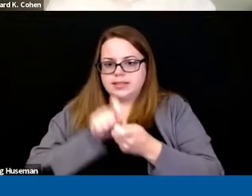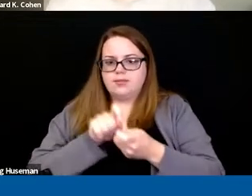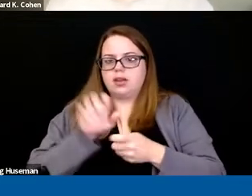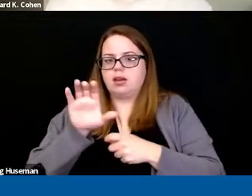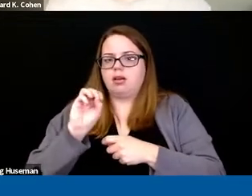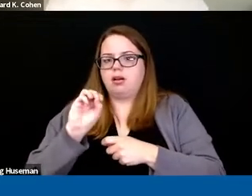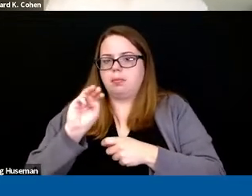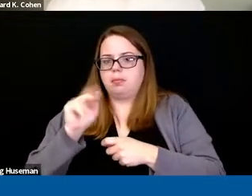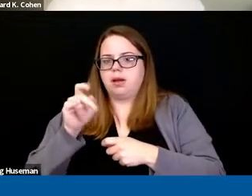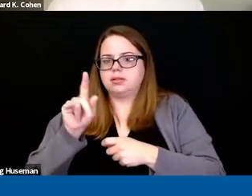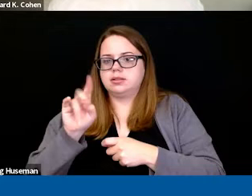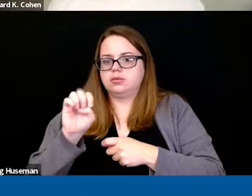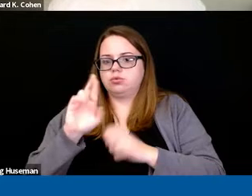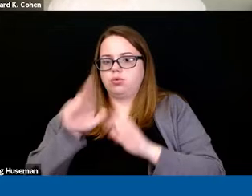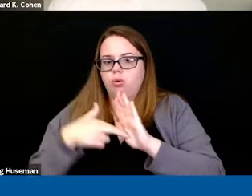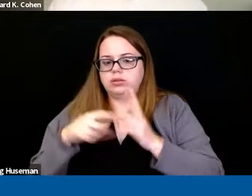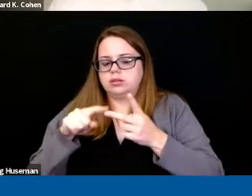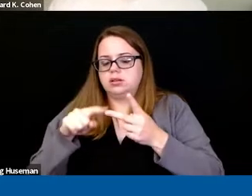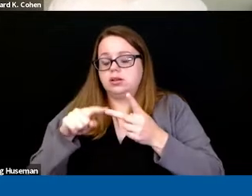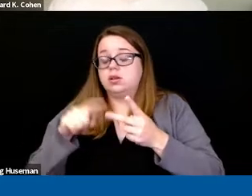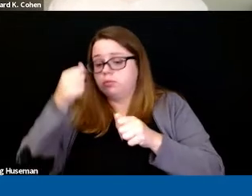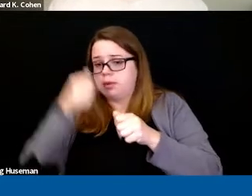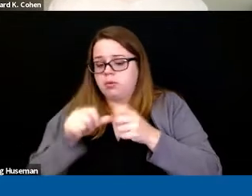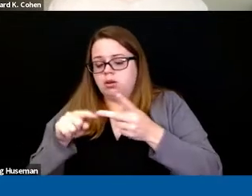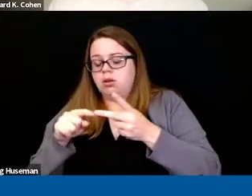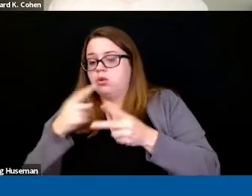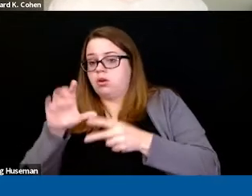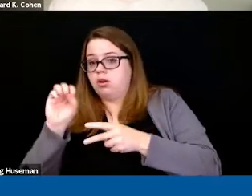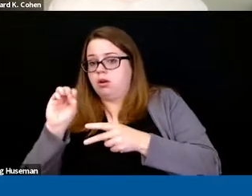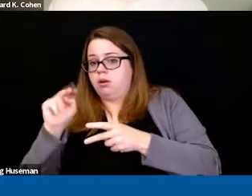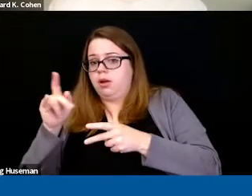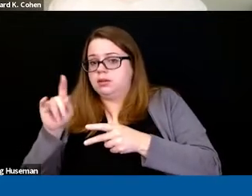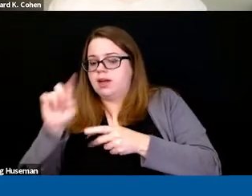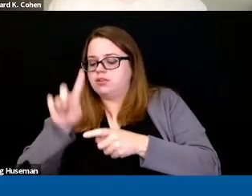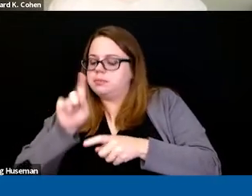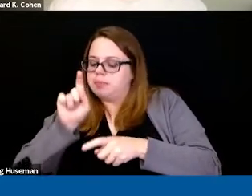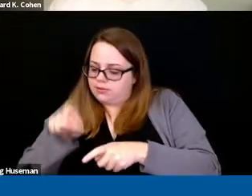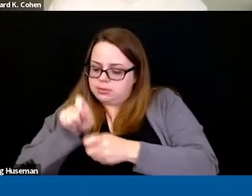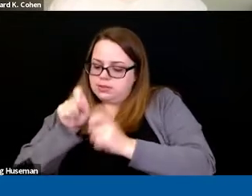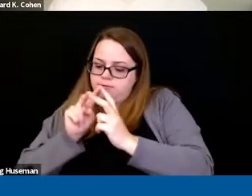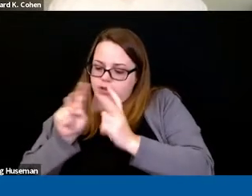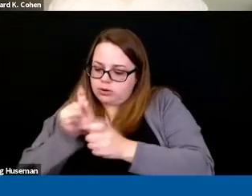If you remember when talking about composite roles, I told you that composite roles have a very specific parent-child hierarchy.